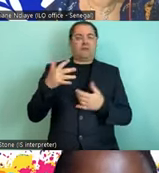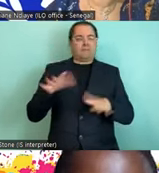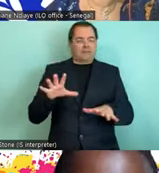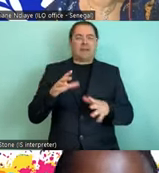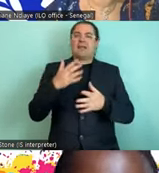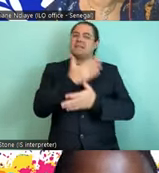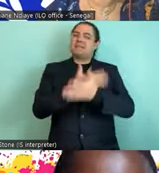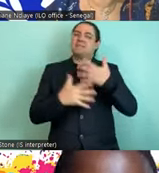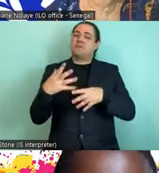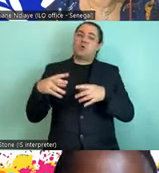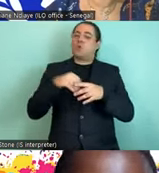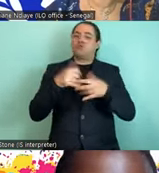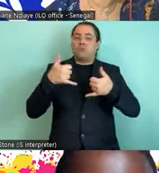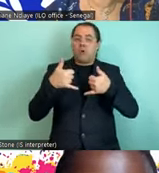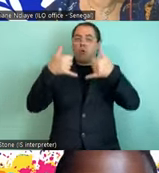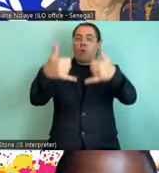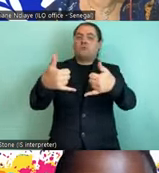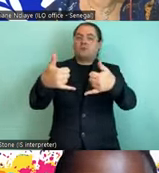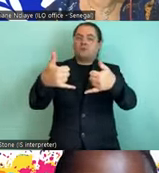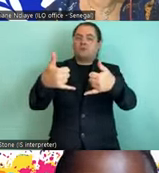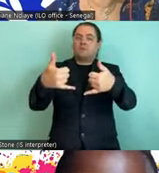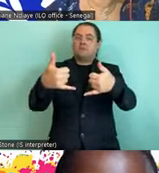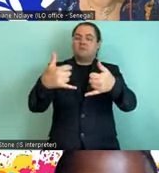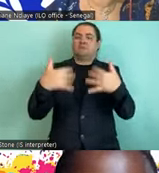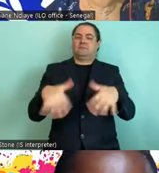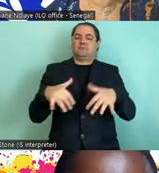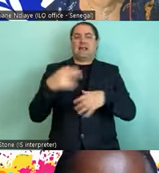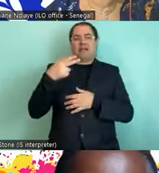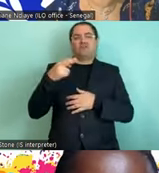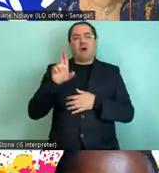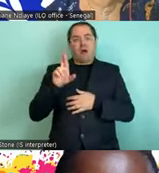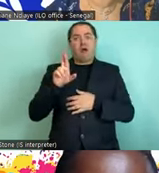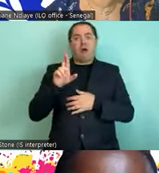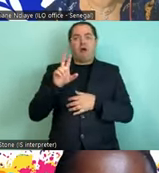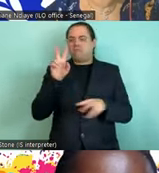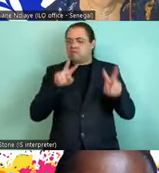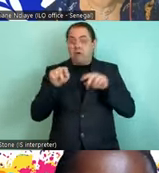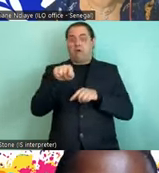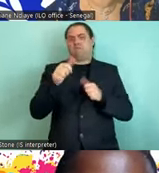as part of the HR review awards for iPhones around disability inclusion, and we were also